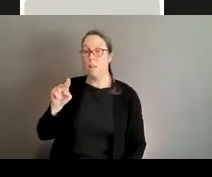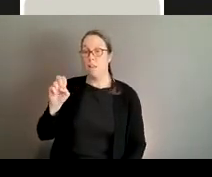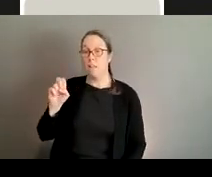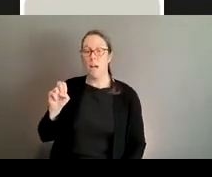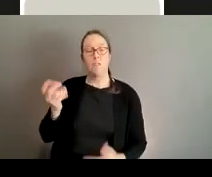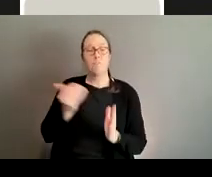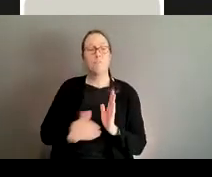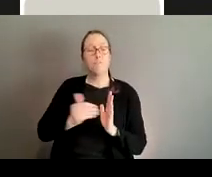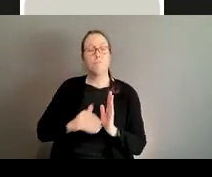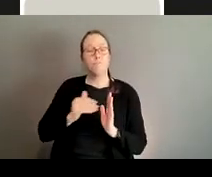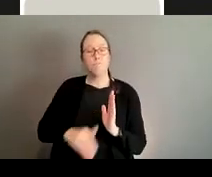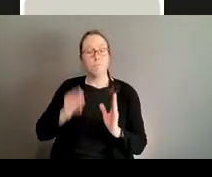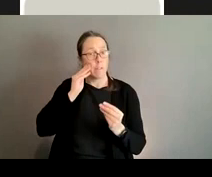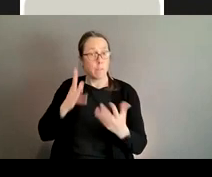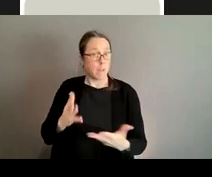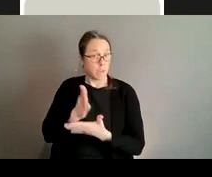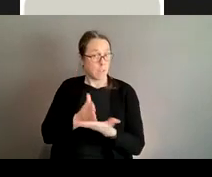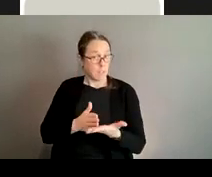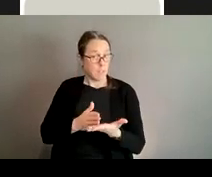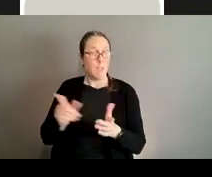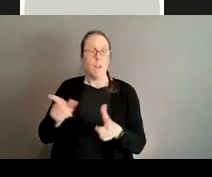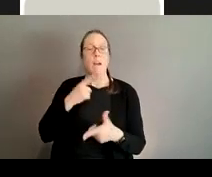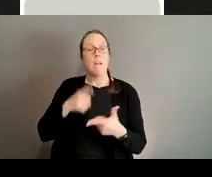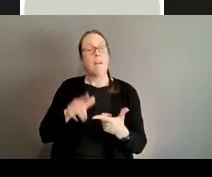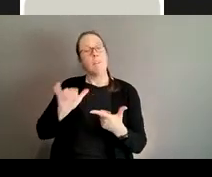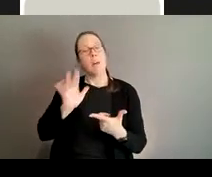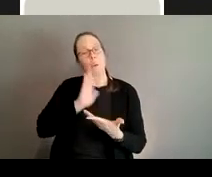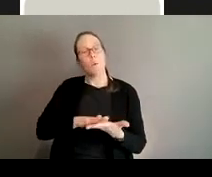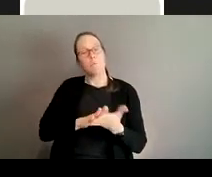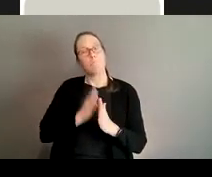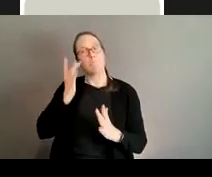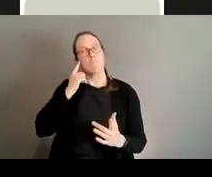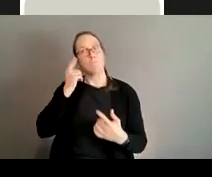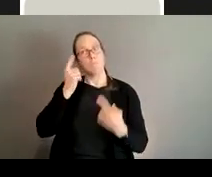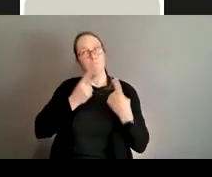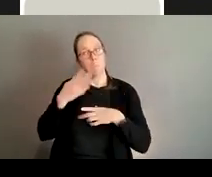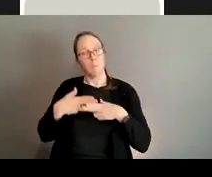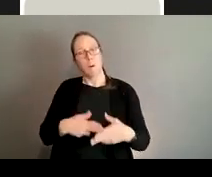information section, then that would be considered an incomplete application.